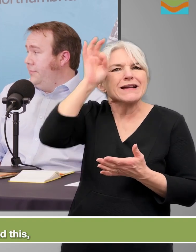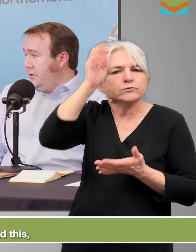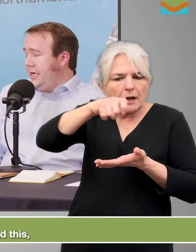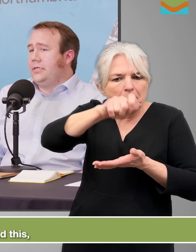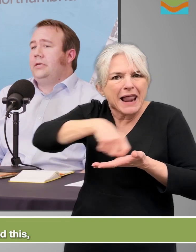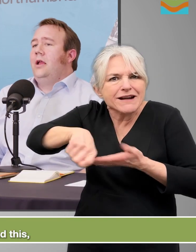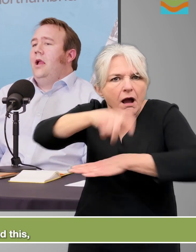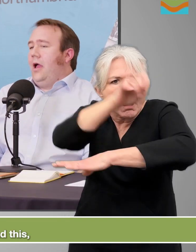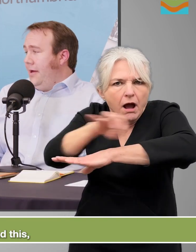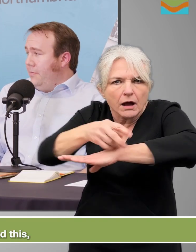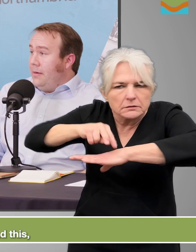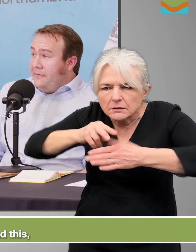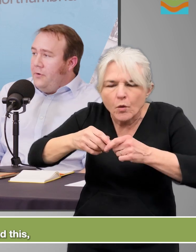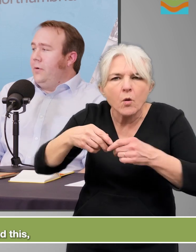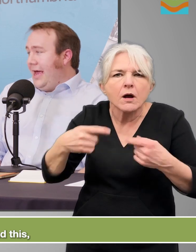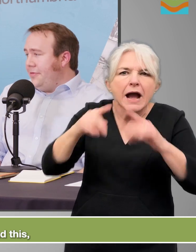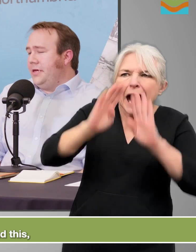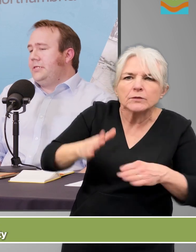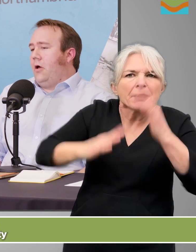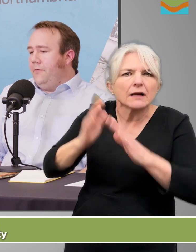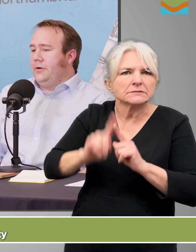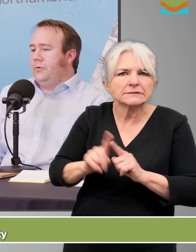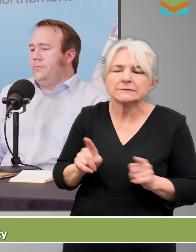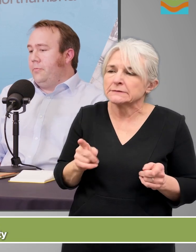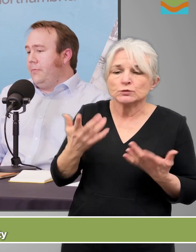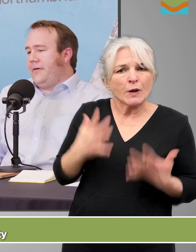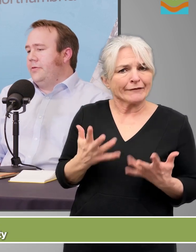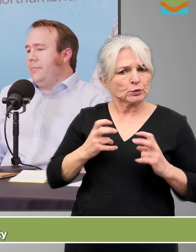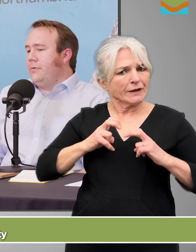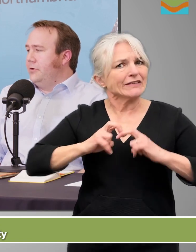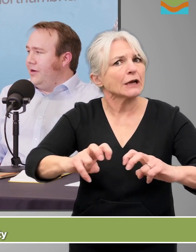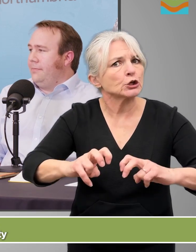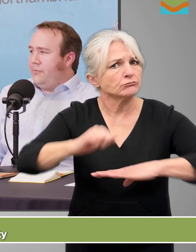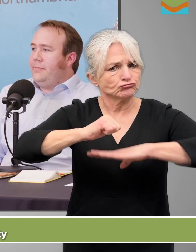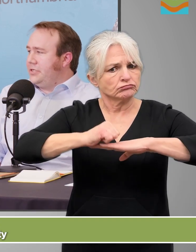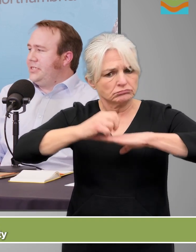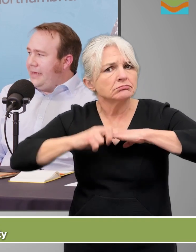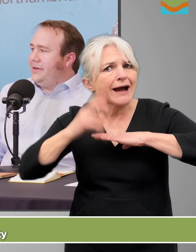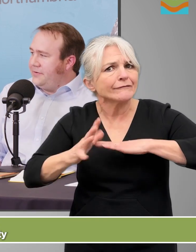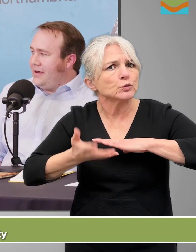of projects. And before we had this, often we've found that people were drilling pretty much the same bit of ground